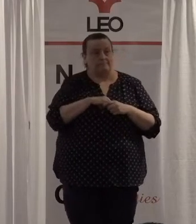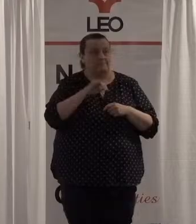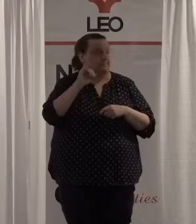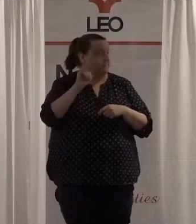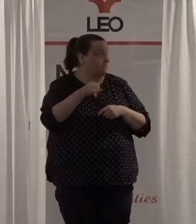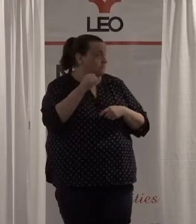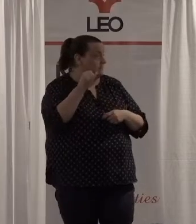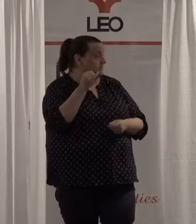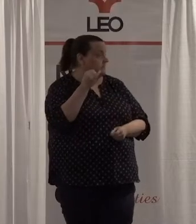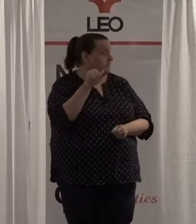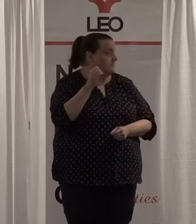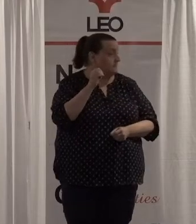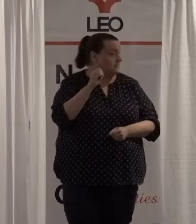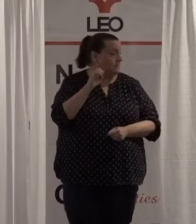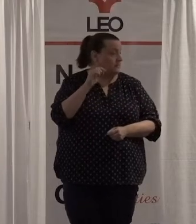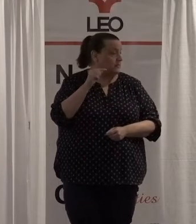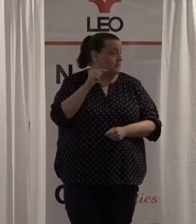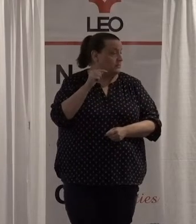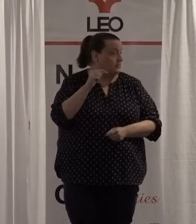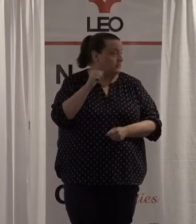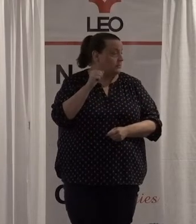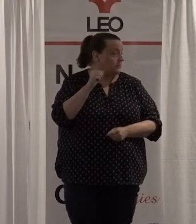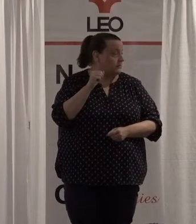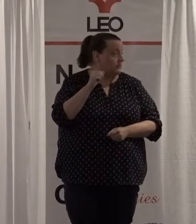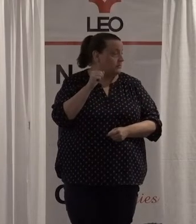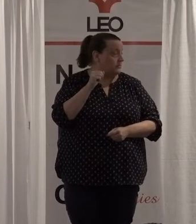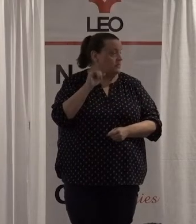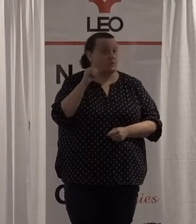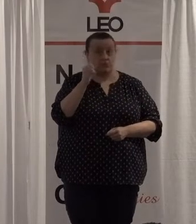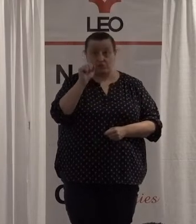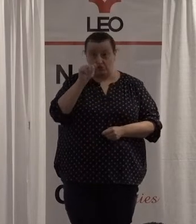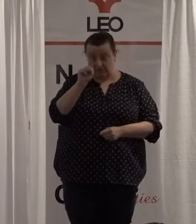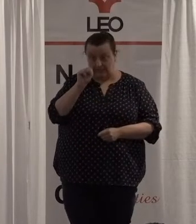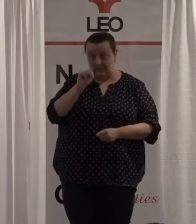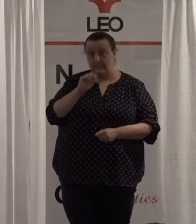AND THIS IS ACTUALLY A SCHOLARSHIP FROM NSLEO